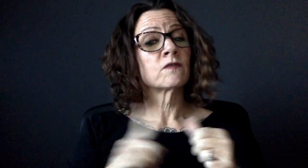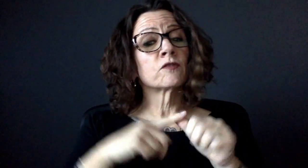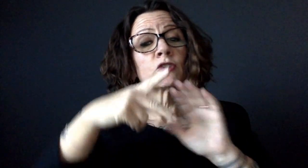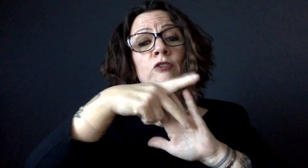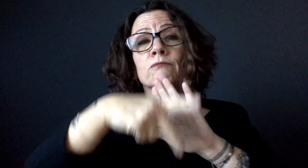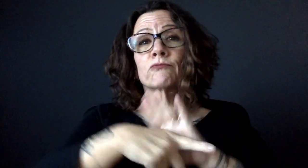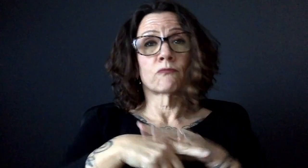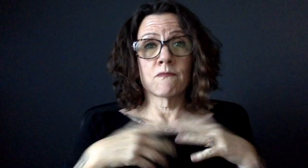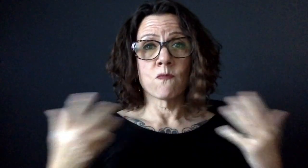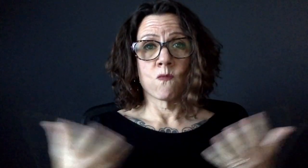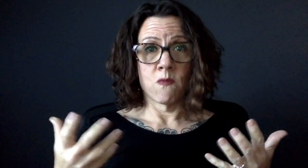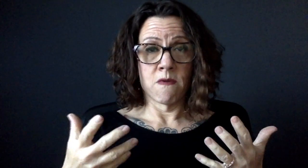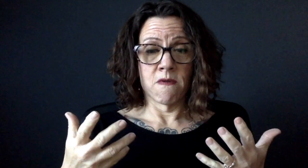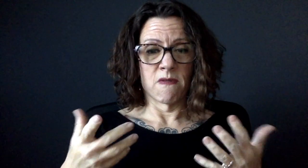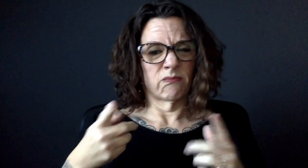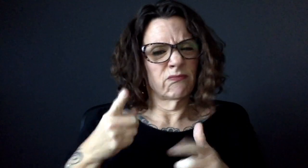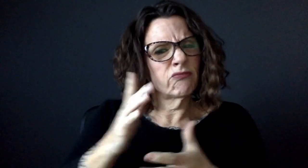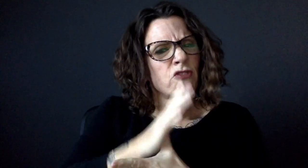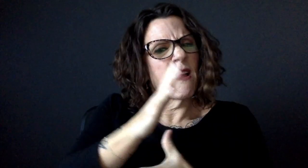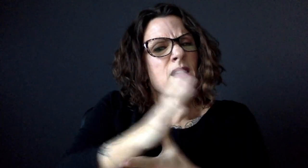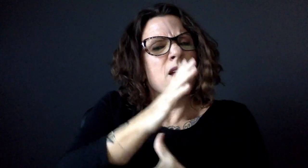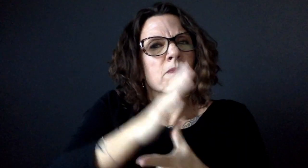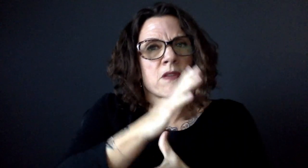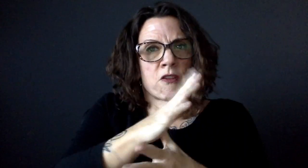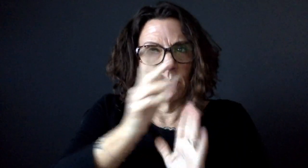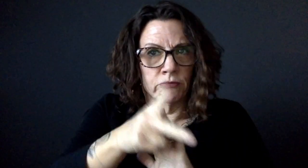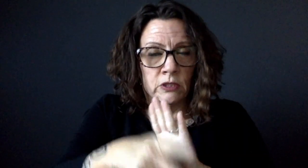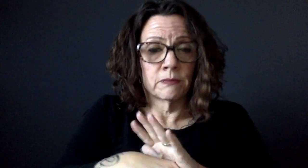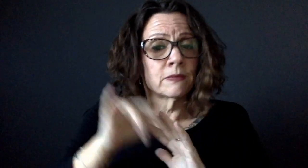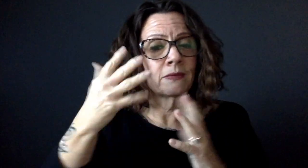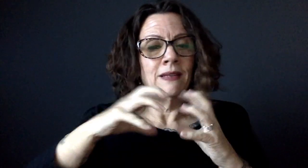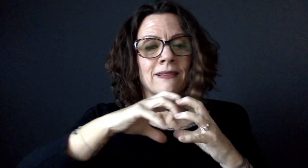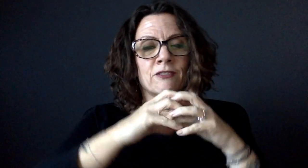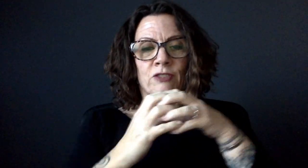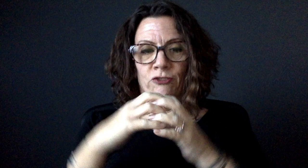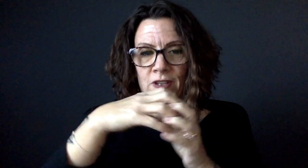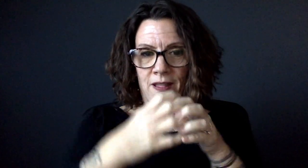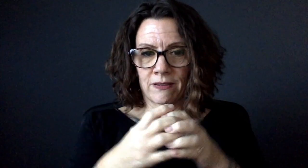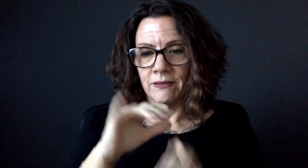The first, a primary principle of Disability Justice,